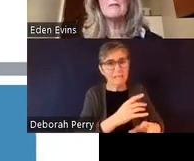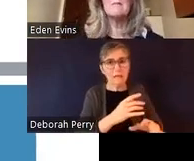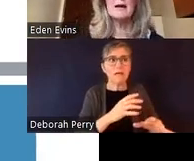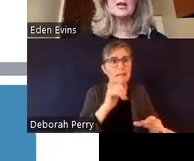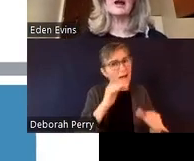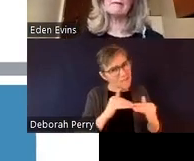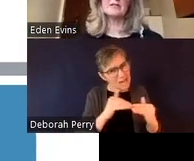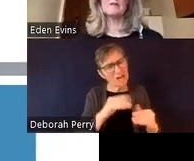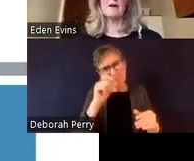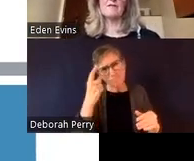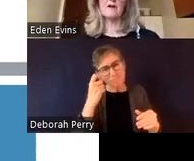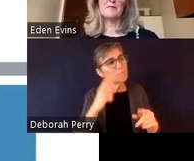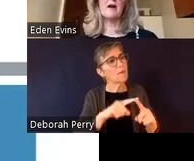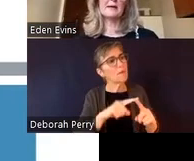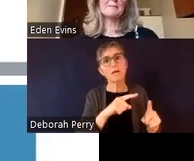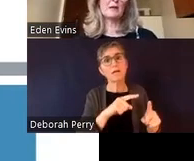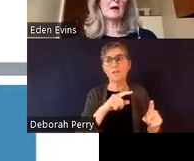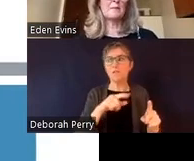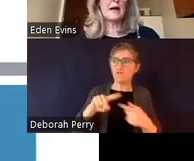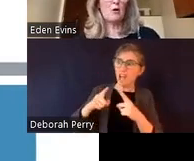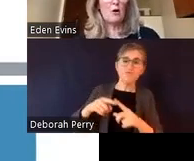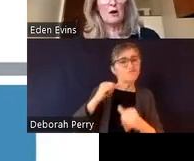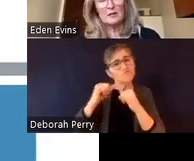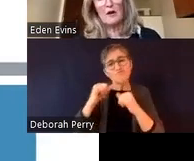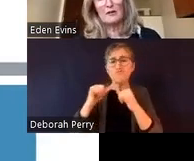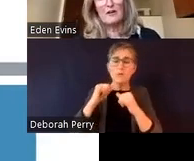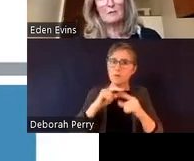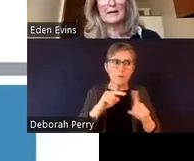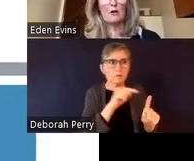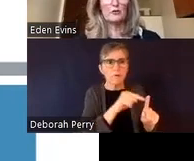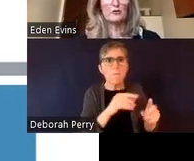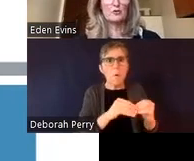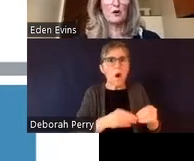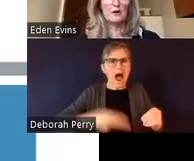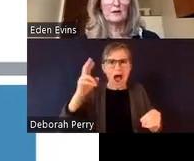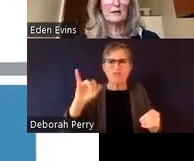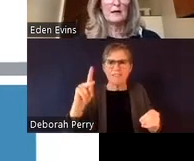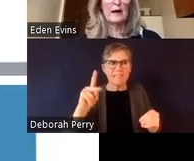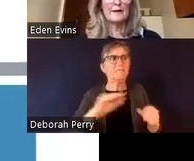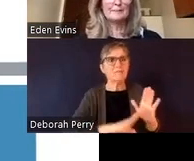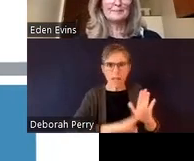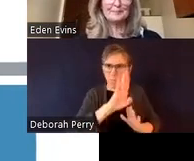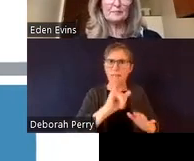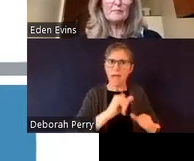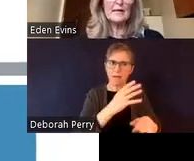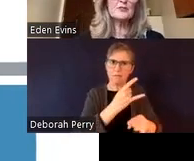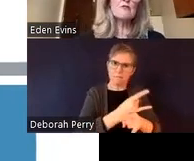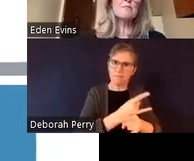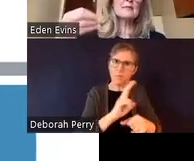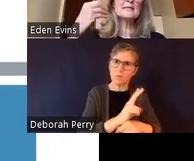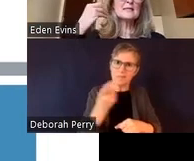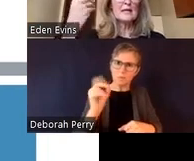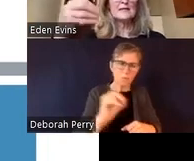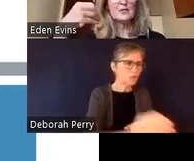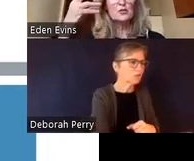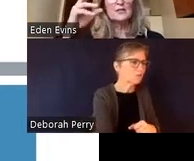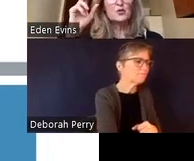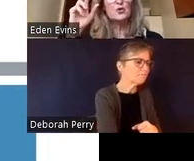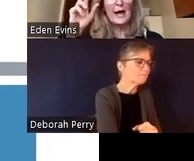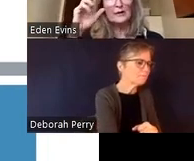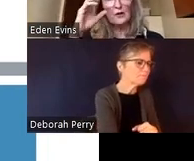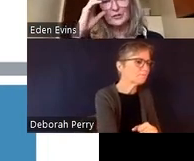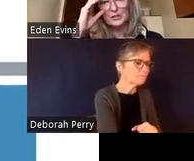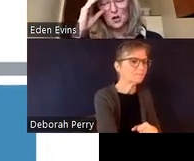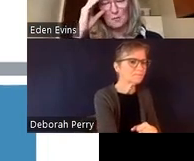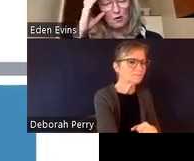a much higher risk of developing an alcohol use disorder.” And so, this “dual diagnosis” term, or